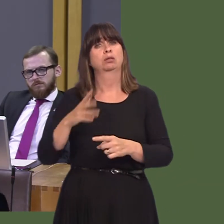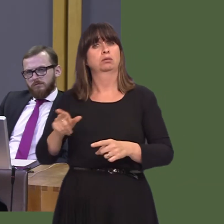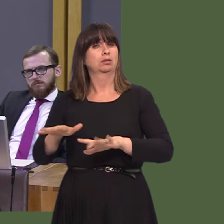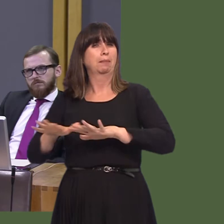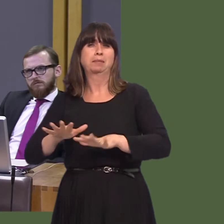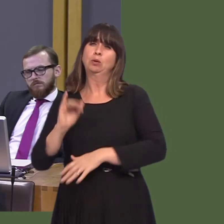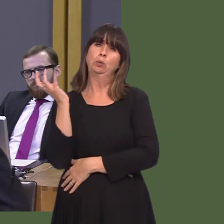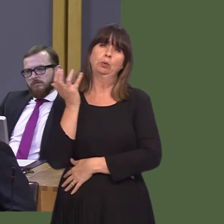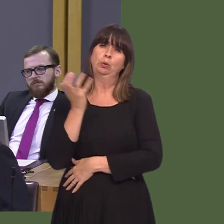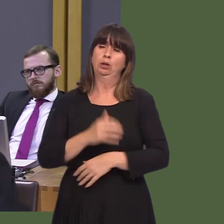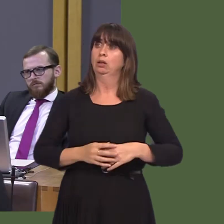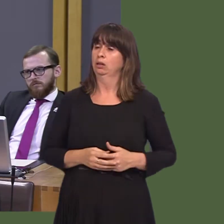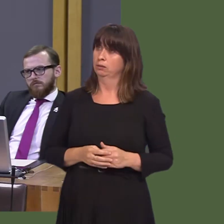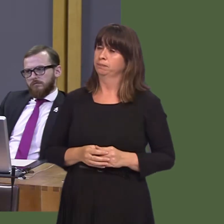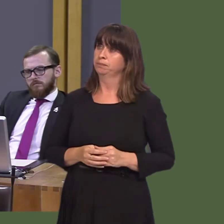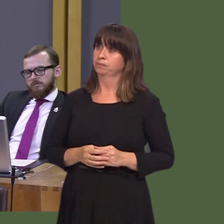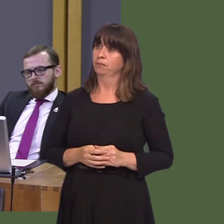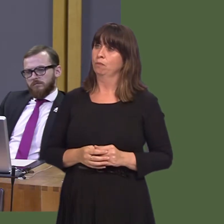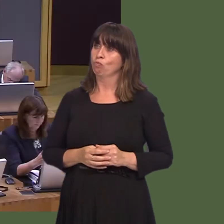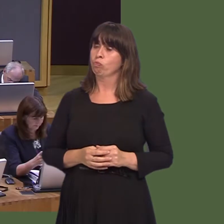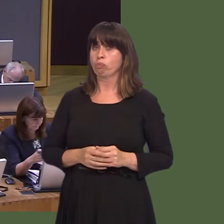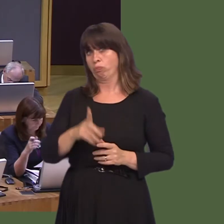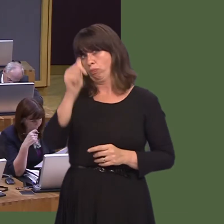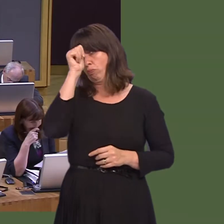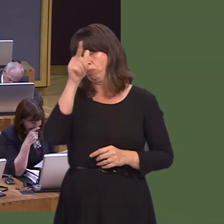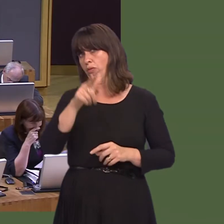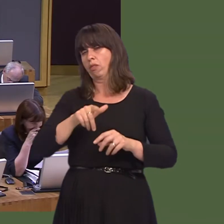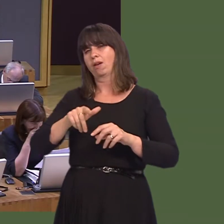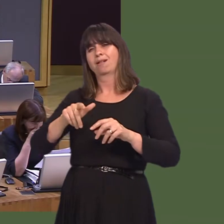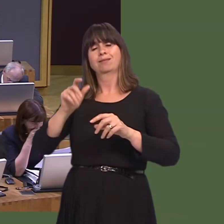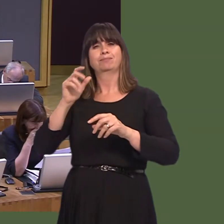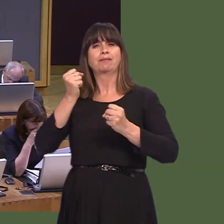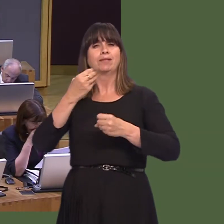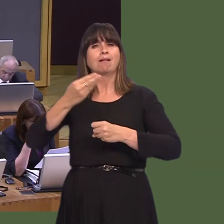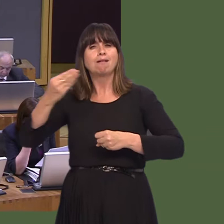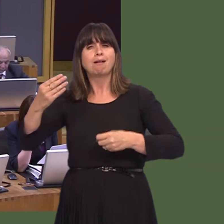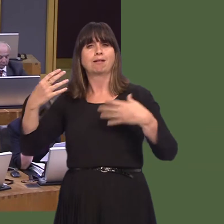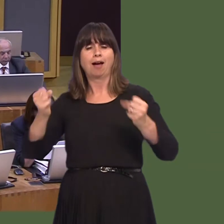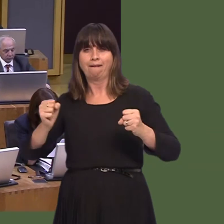Carwyn Jones AM: The Member will be aware, of course, of the assessment system to determine the clinical priority of a patient.